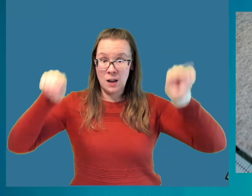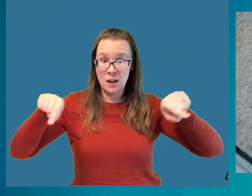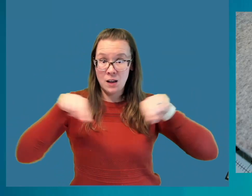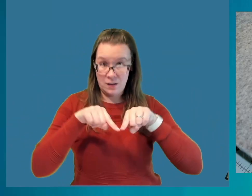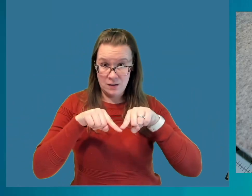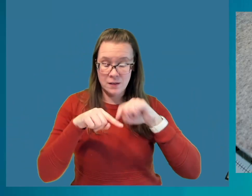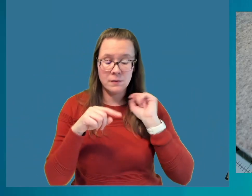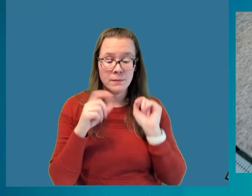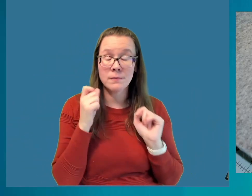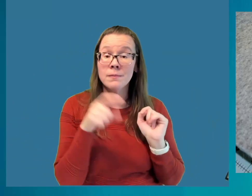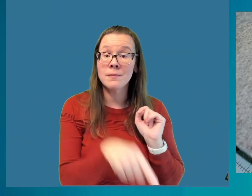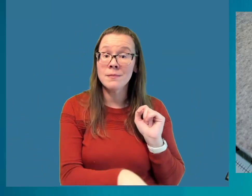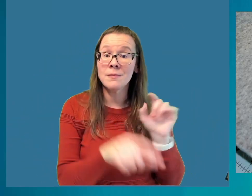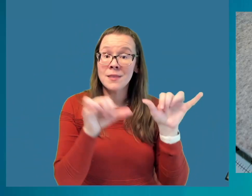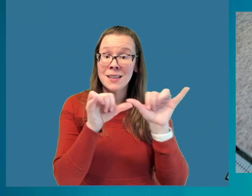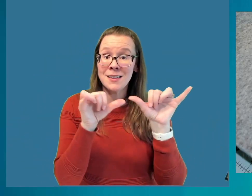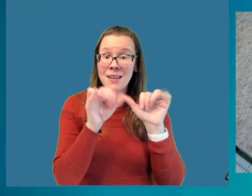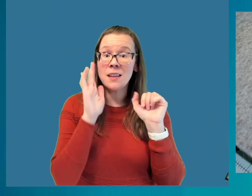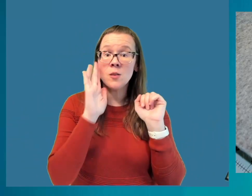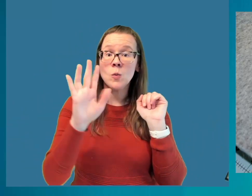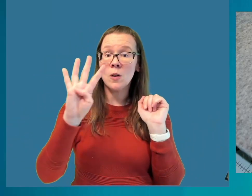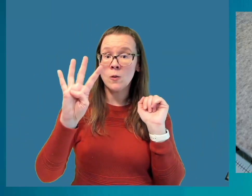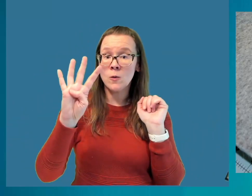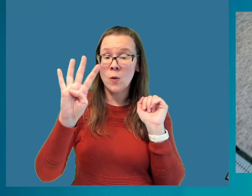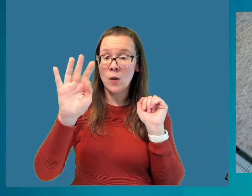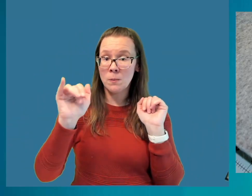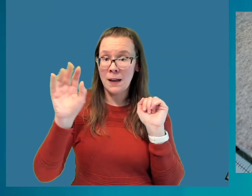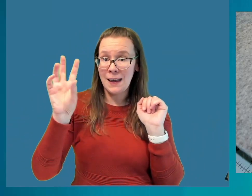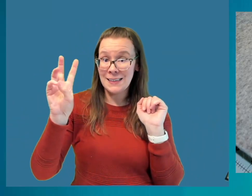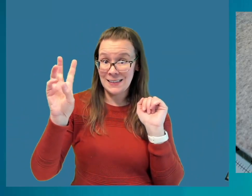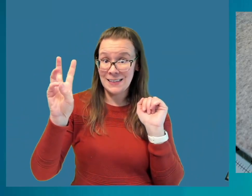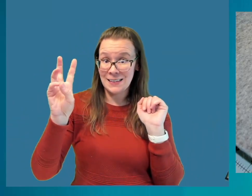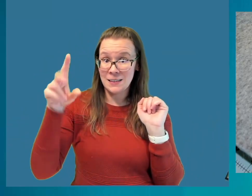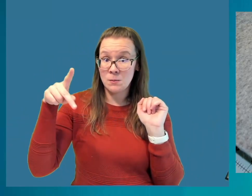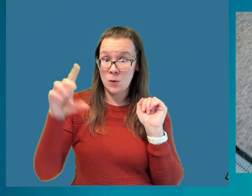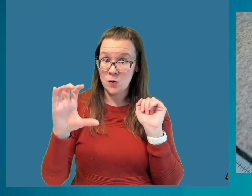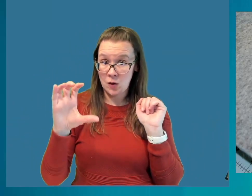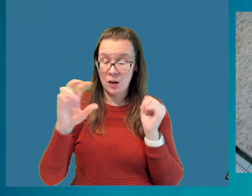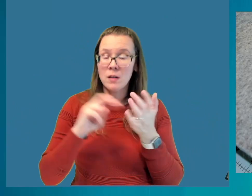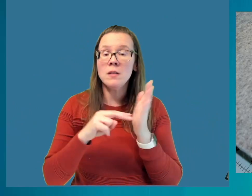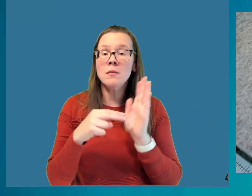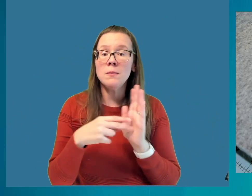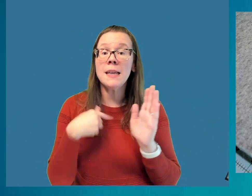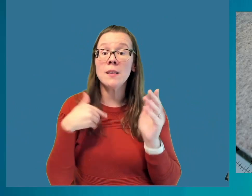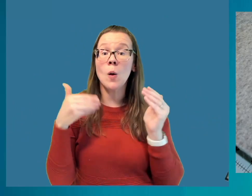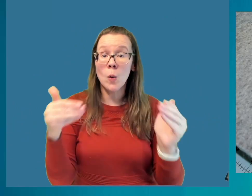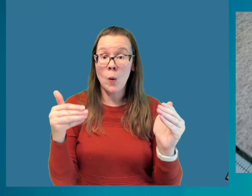doesn't matter. It's just important that you make that top of your fabric, um, a little a